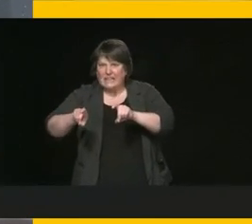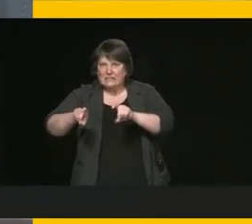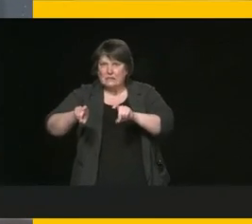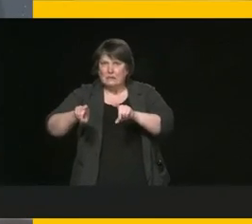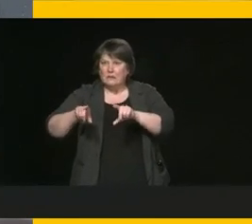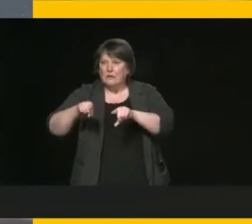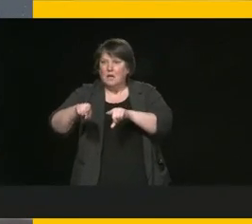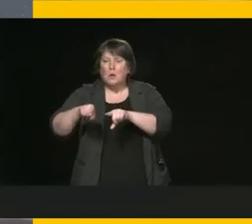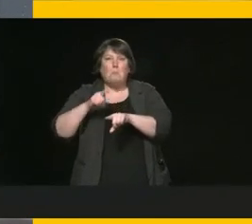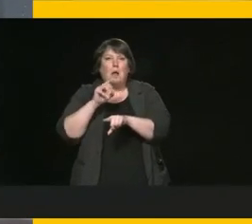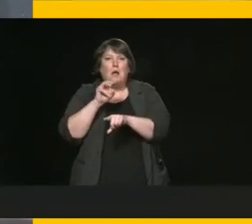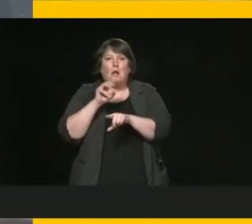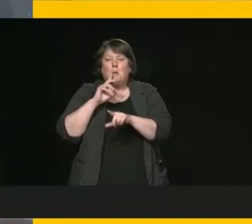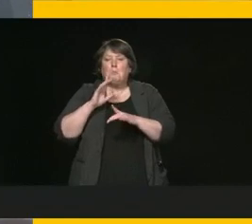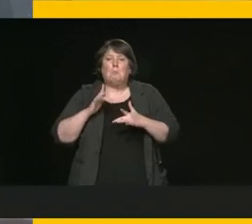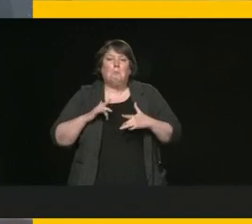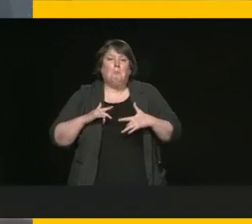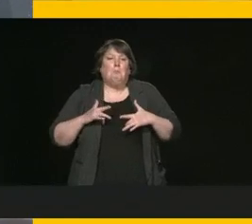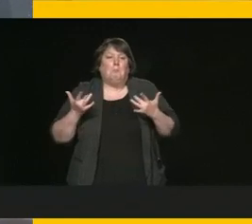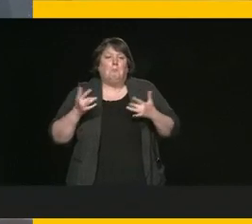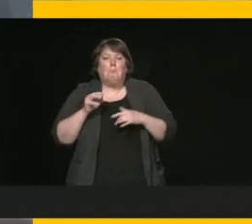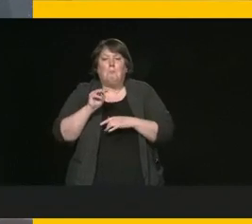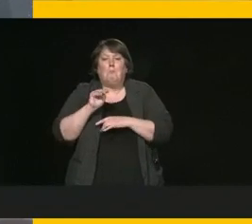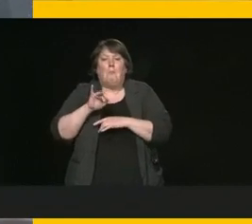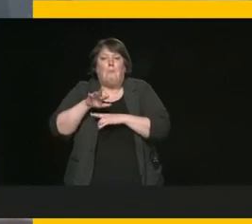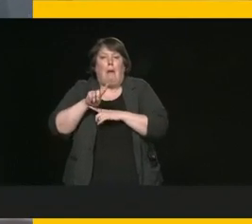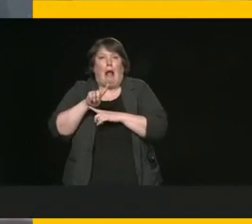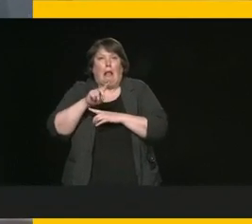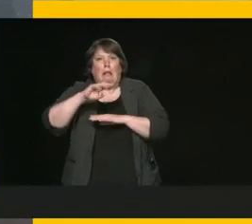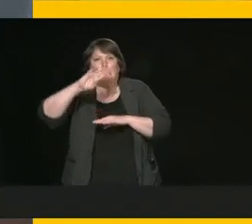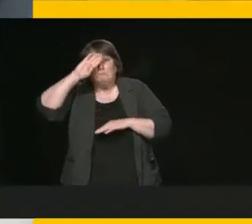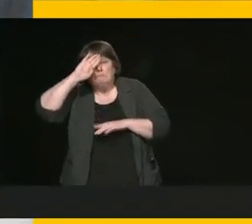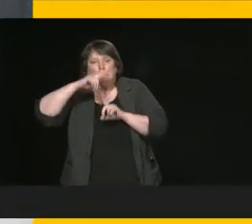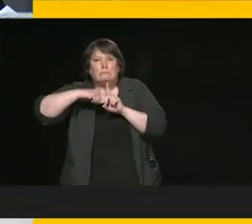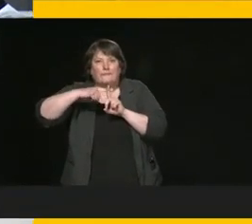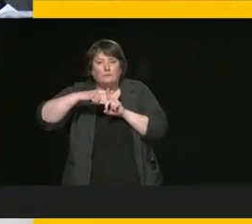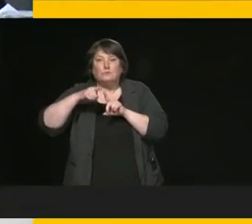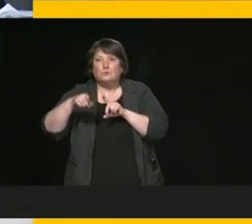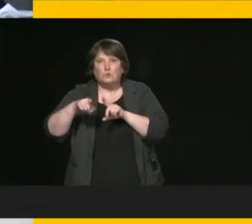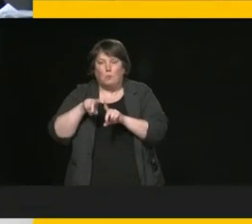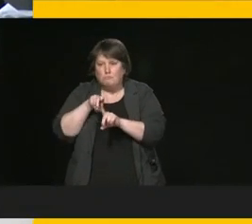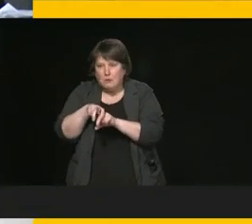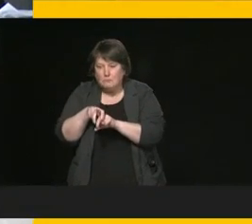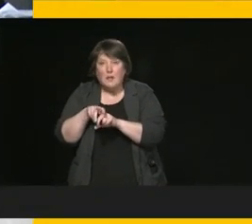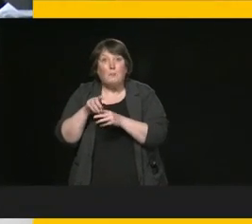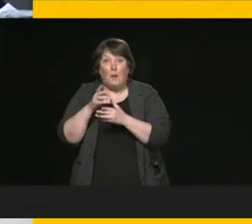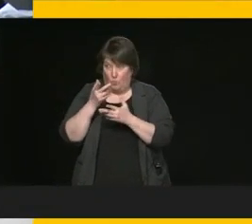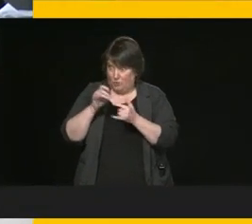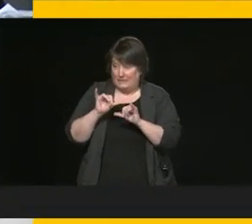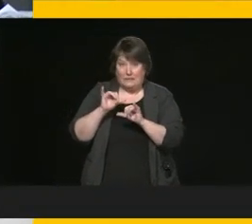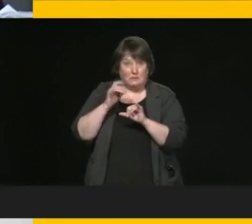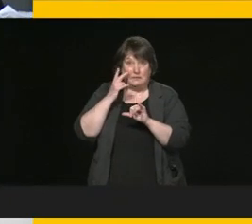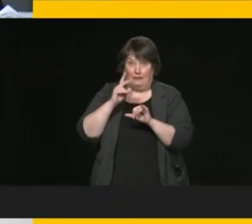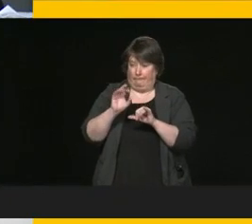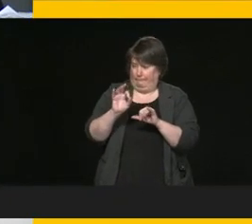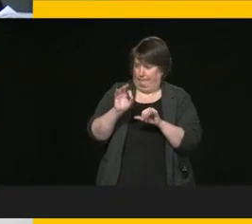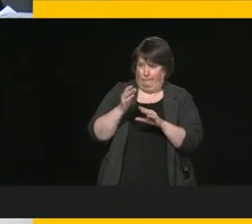SIGNIFICANT SYSTEM WHERE PEOPLE WITH SYMPTOMS ARE STILL TESTED. SO YOU STILL HAVE 94% THAT ARE